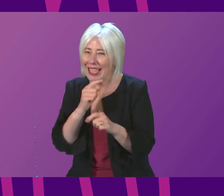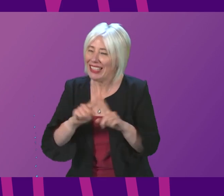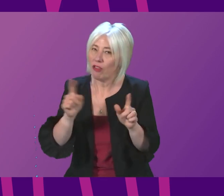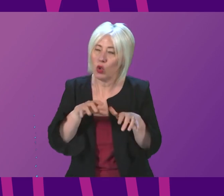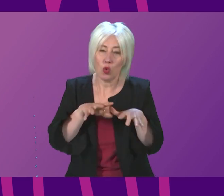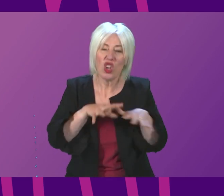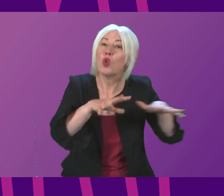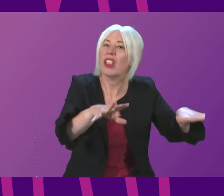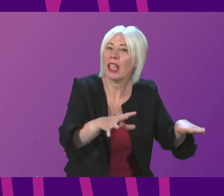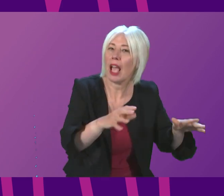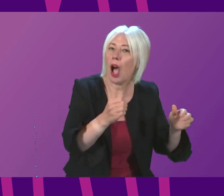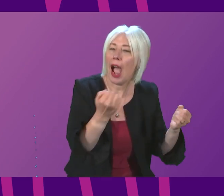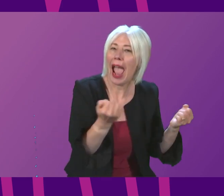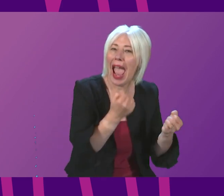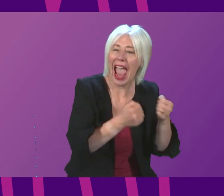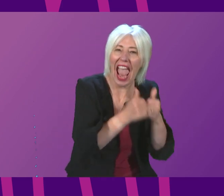We should never close our minds to new technology.